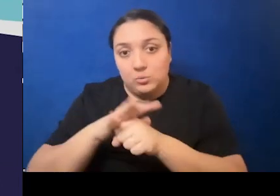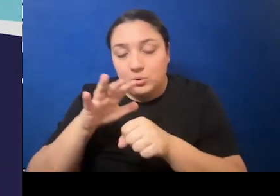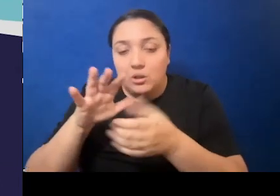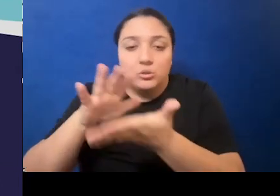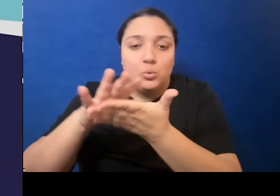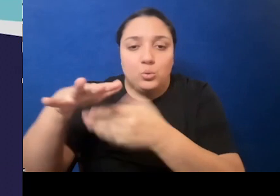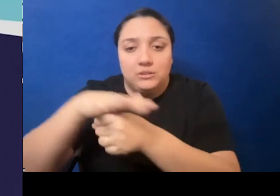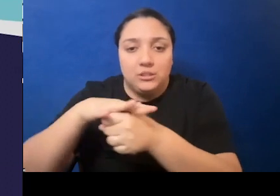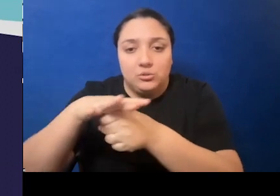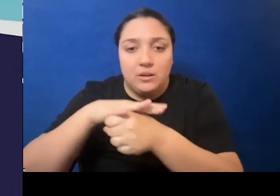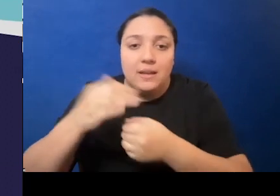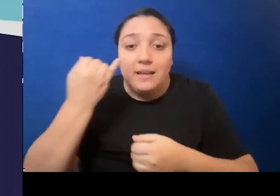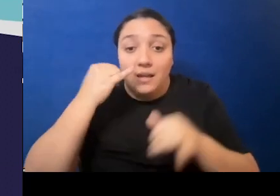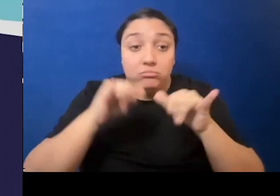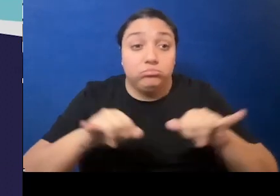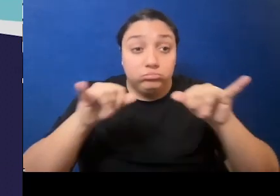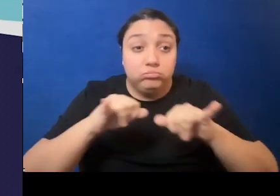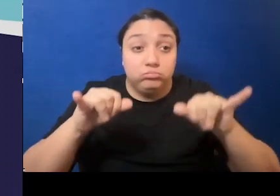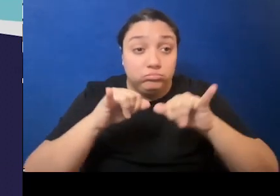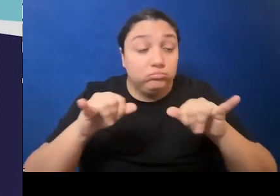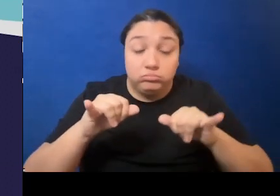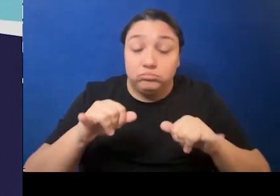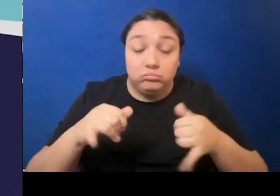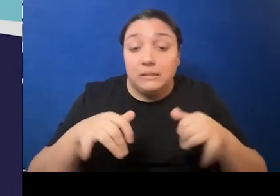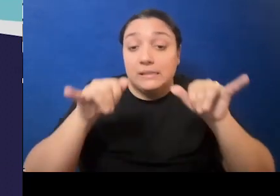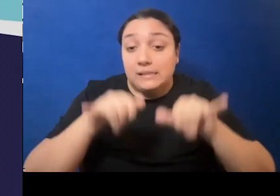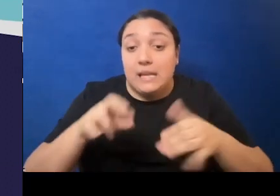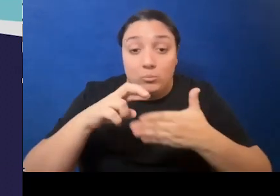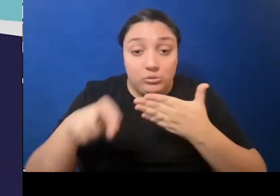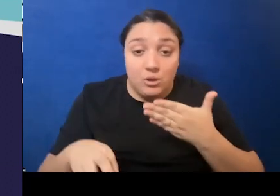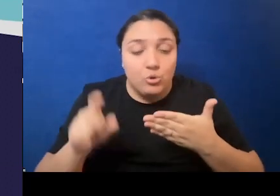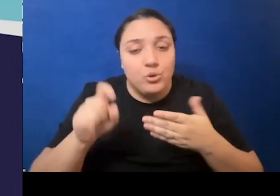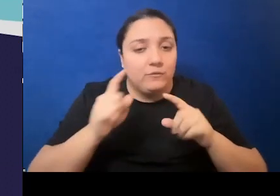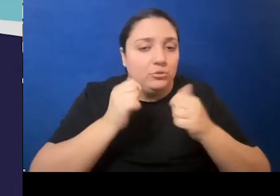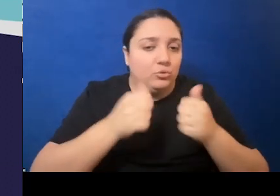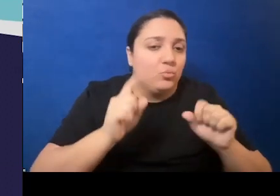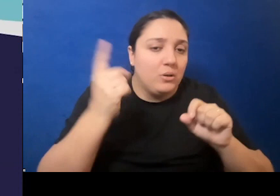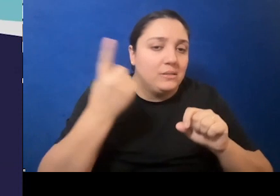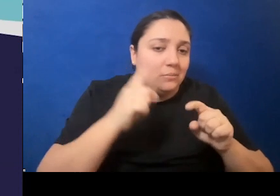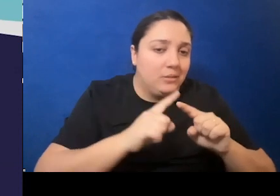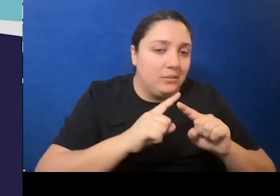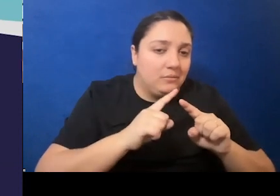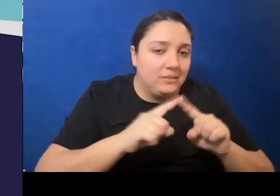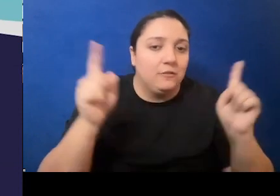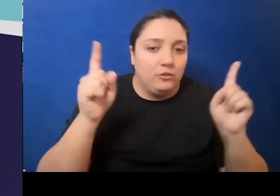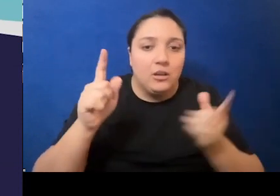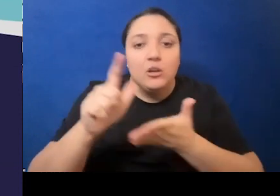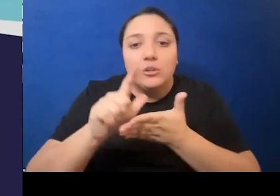SAME WITHOUT A DIFFERENT RESULT YOU HAVE TO TRY SOMETHING ELSE. THE LAW PROVIDES FOR THERE IS A